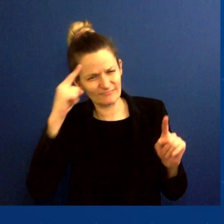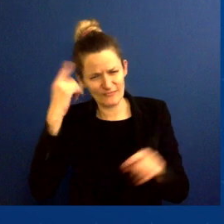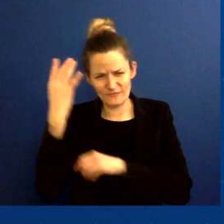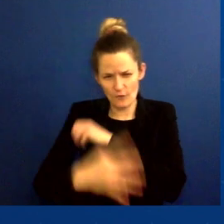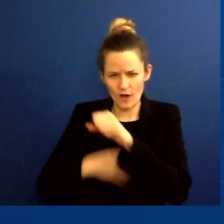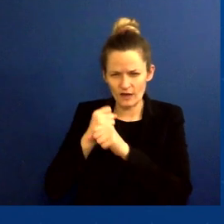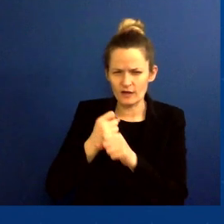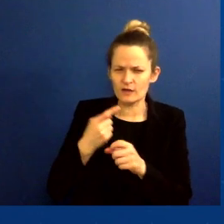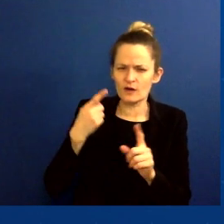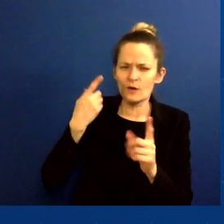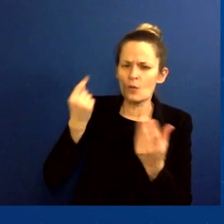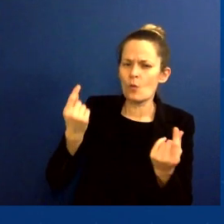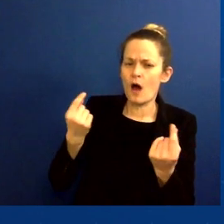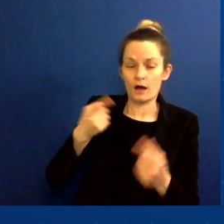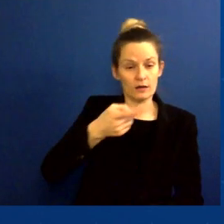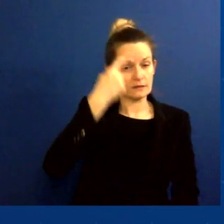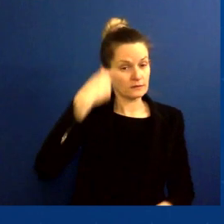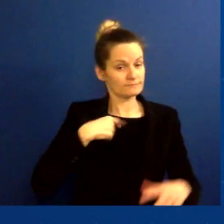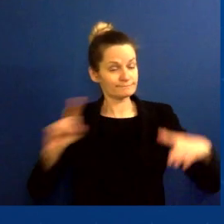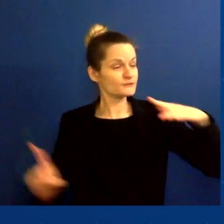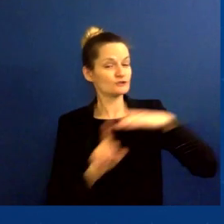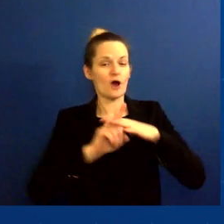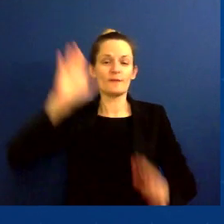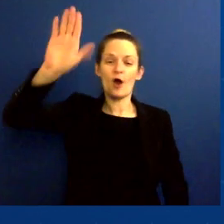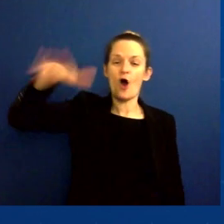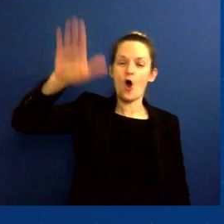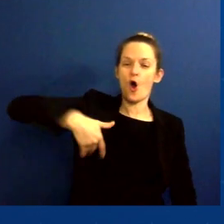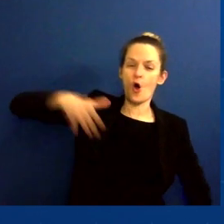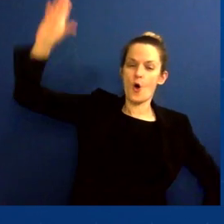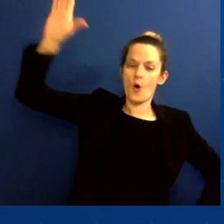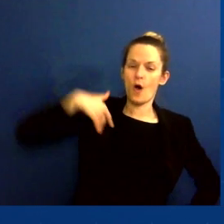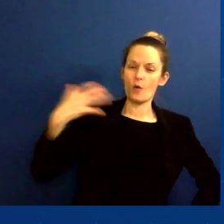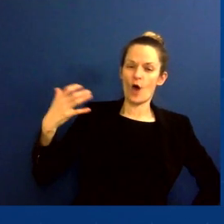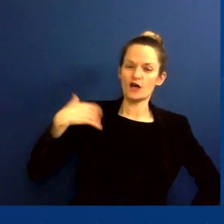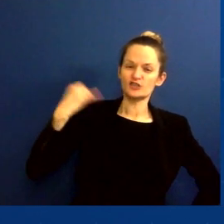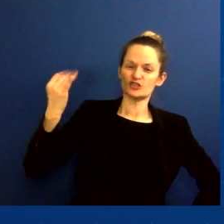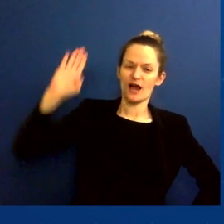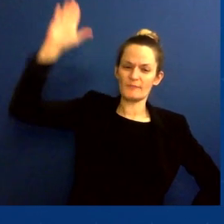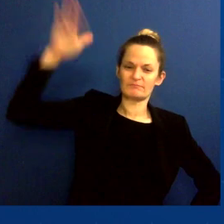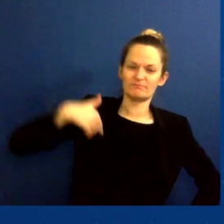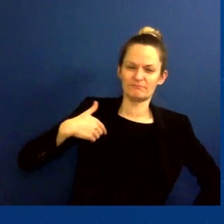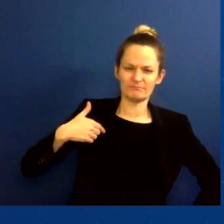"I need a job." You work like the devil for it. Fortunately, you get paid while you're doing it